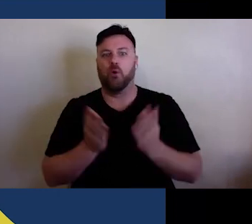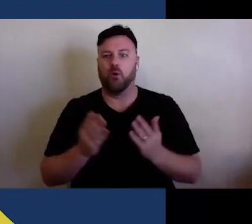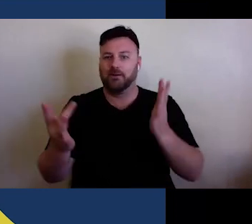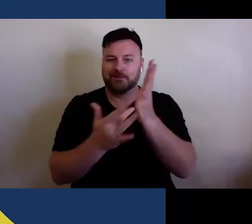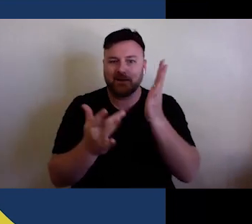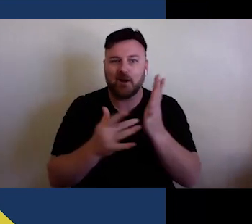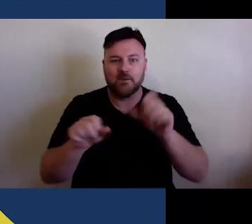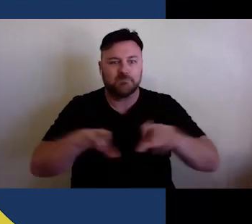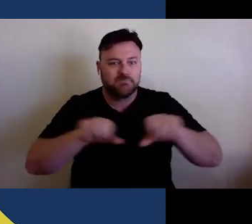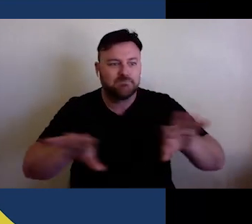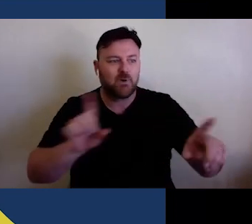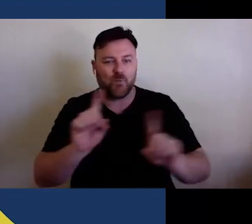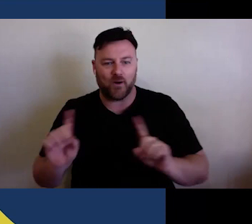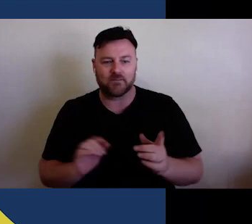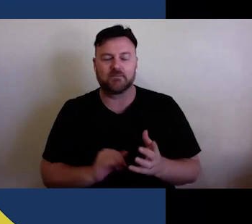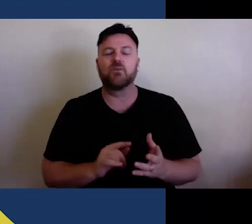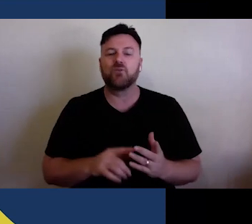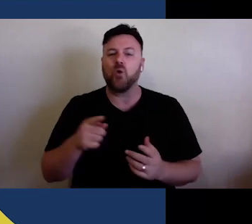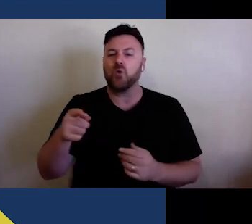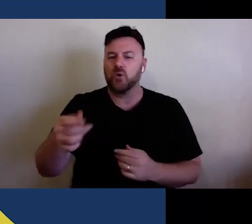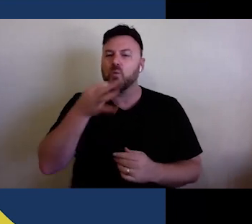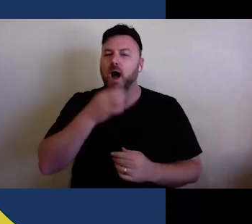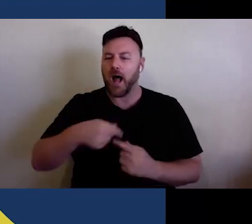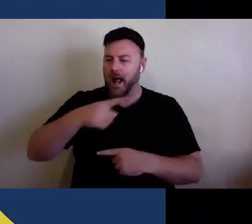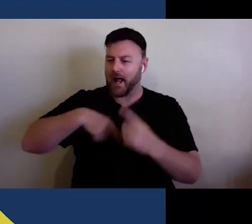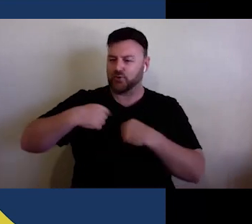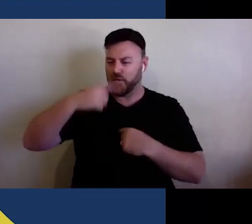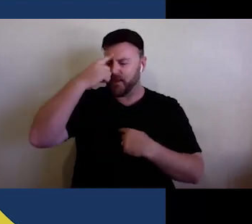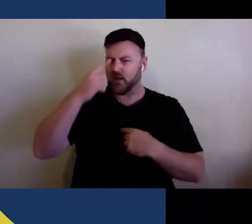and we encourage you to interact and contribute through a live online